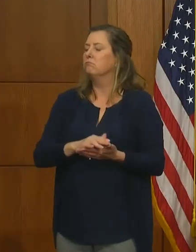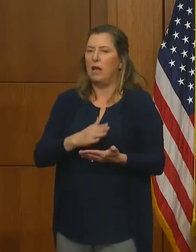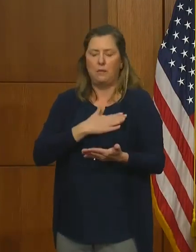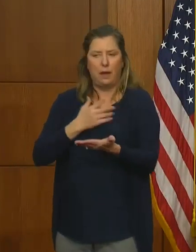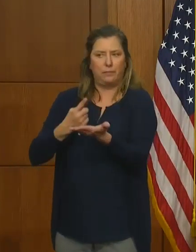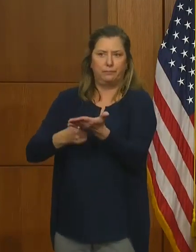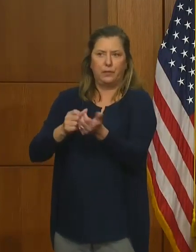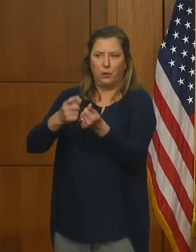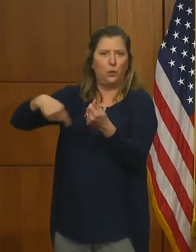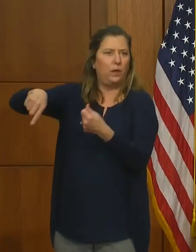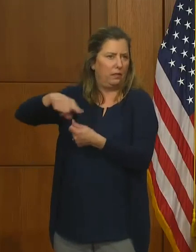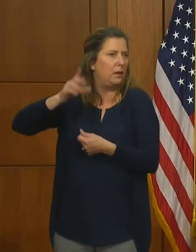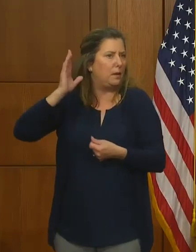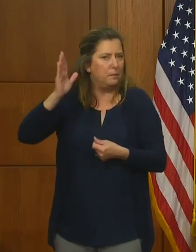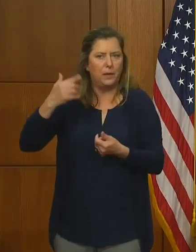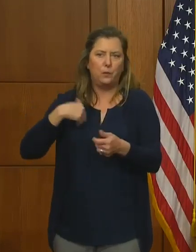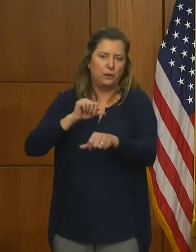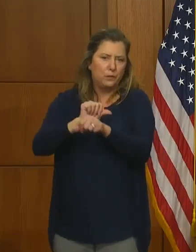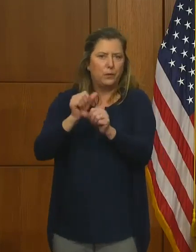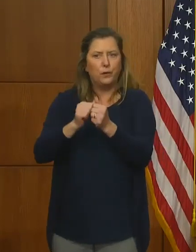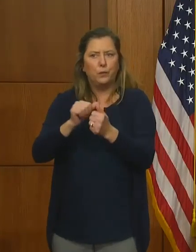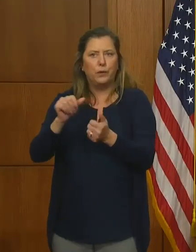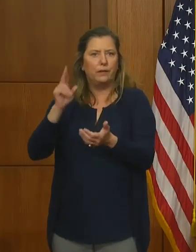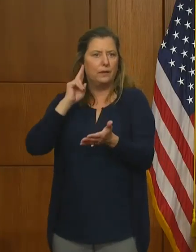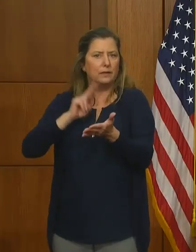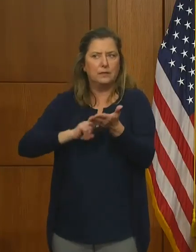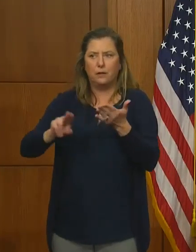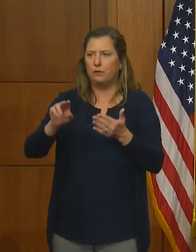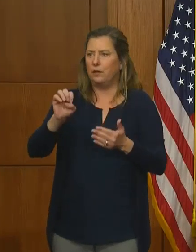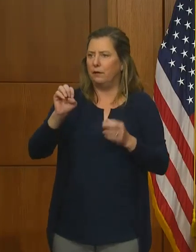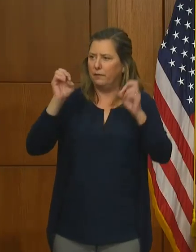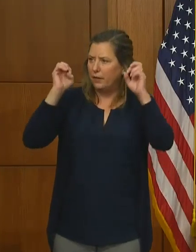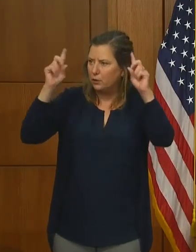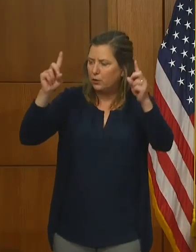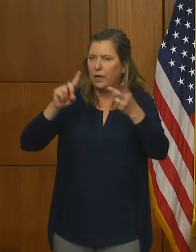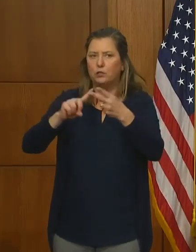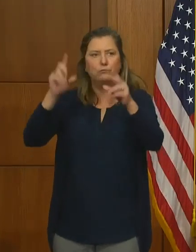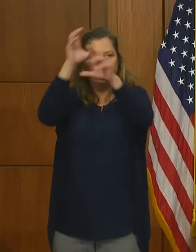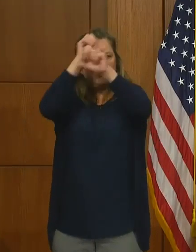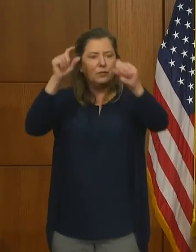VISIT JULY. START DATE FOR THE SCHOOL SPECIALLY FOR ALL AS